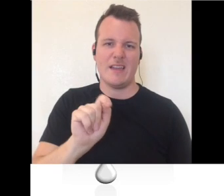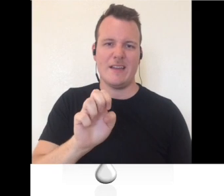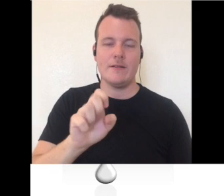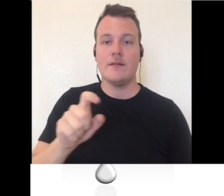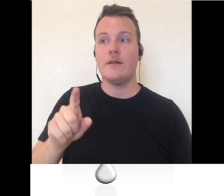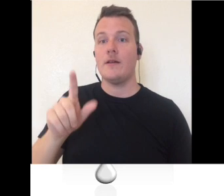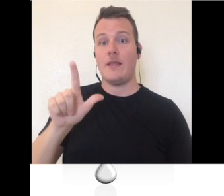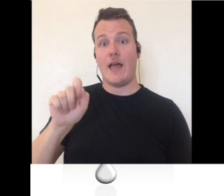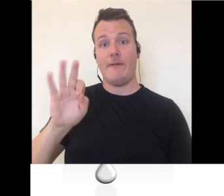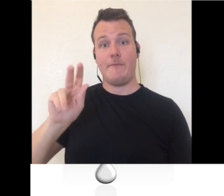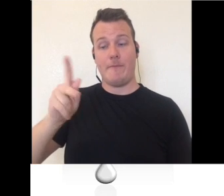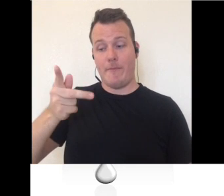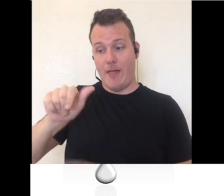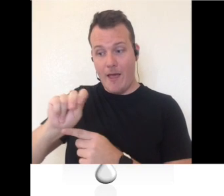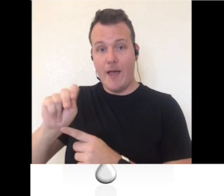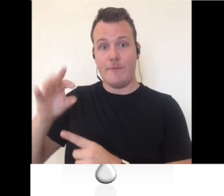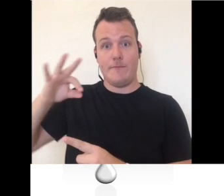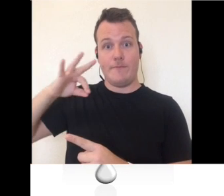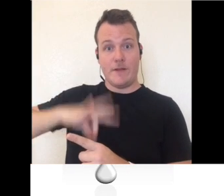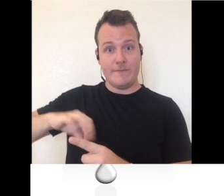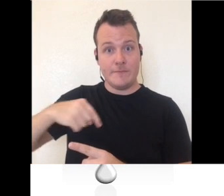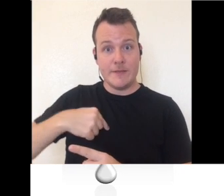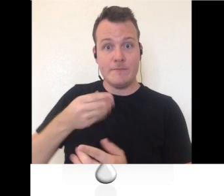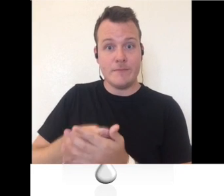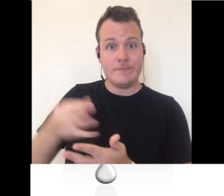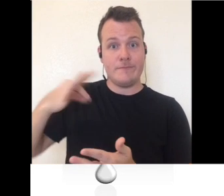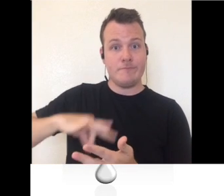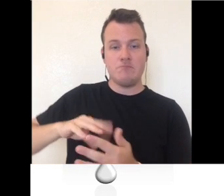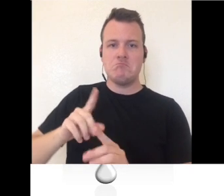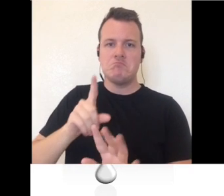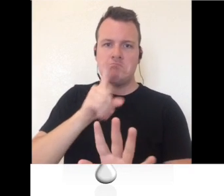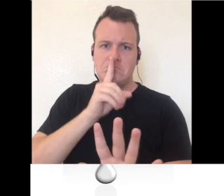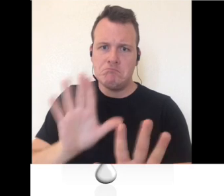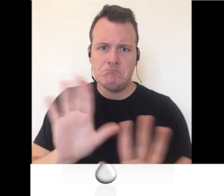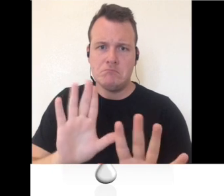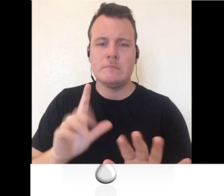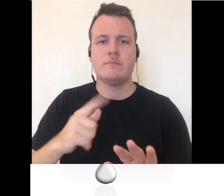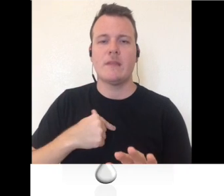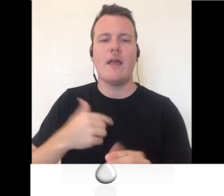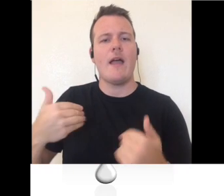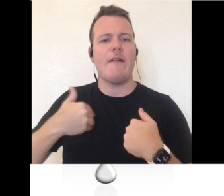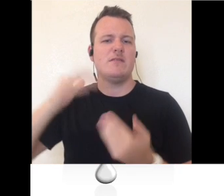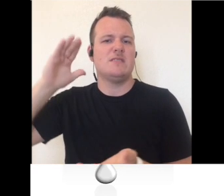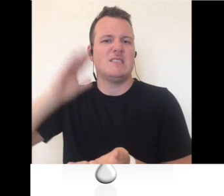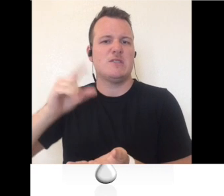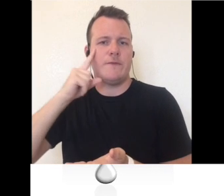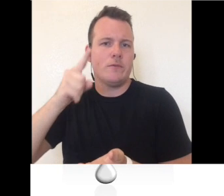that I don't get anything from Live Plan except for a deal for my students,